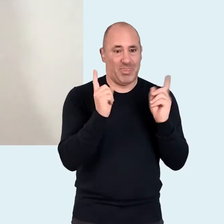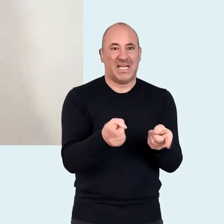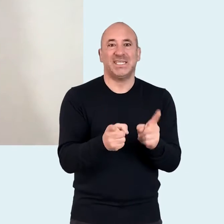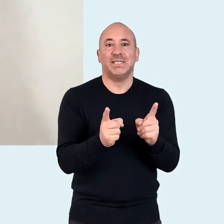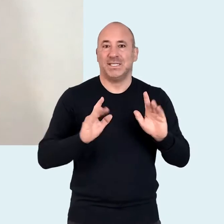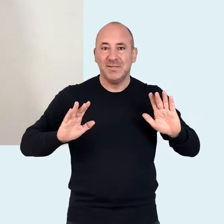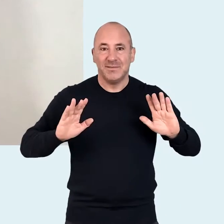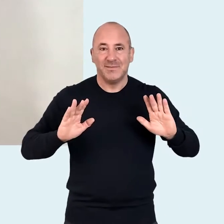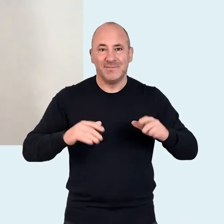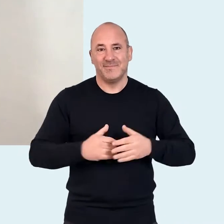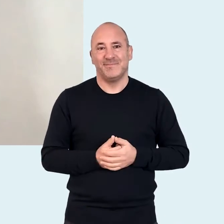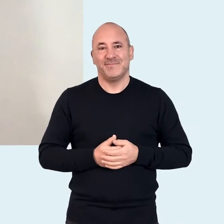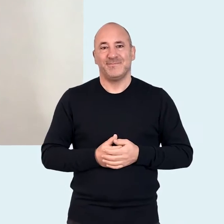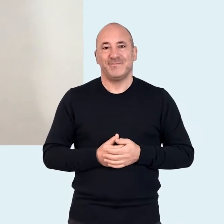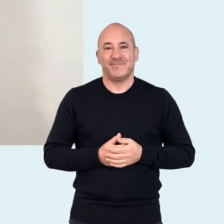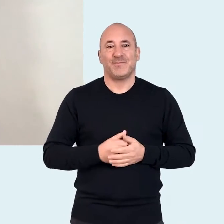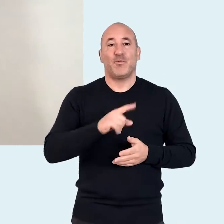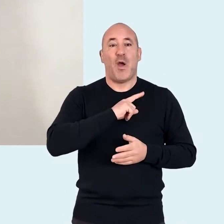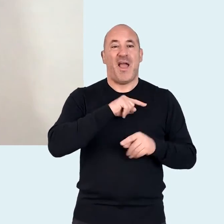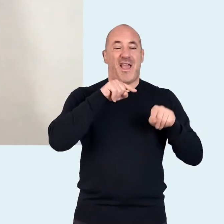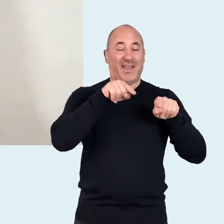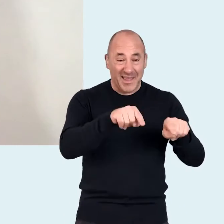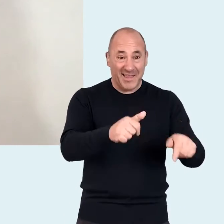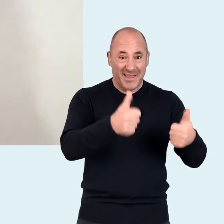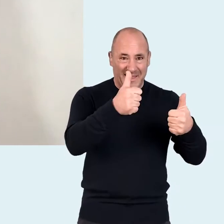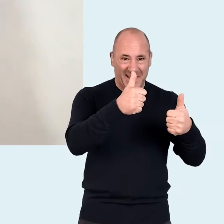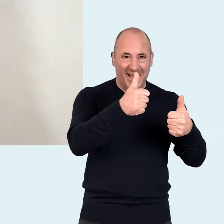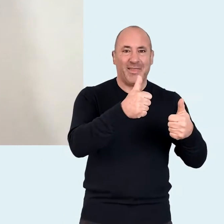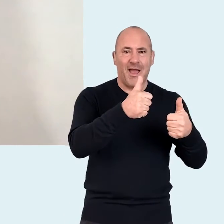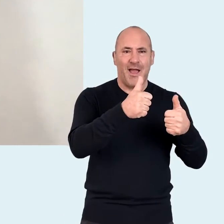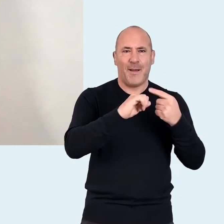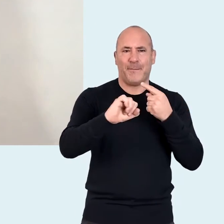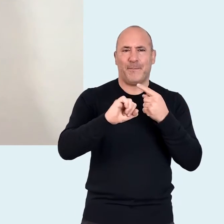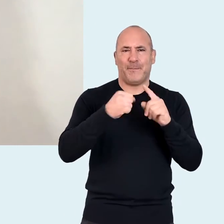themselves then that's something we'd want to get involved with. This then impacts on